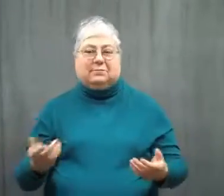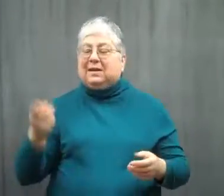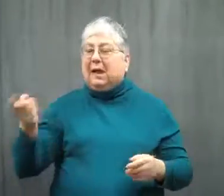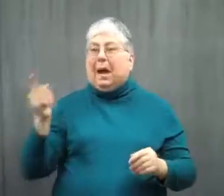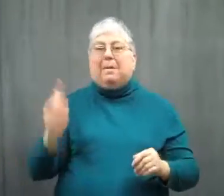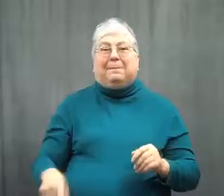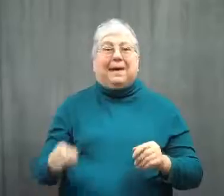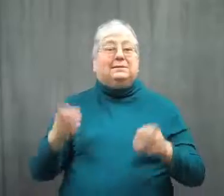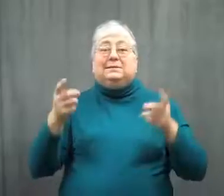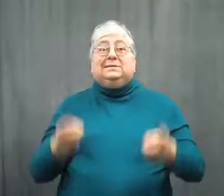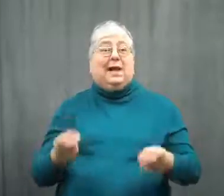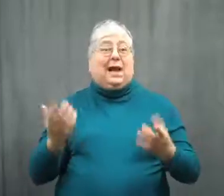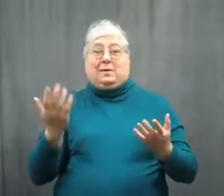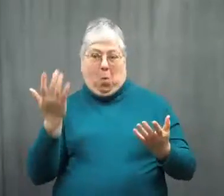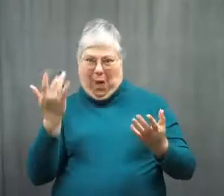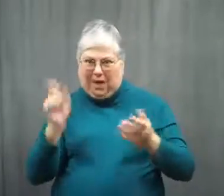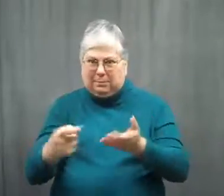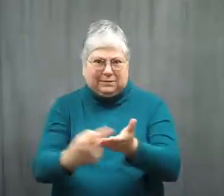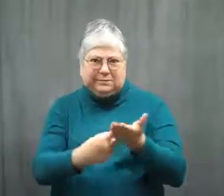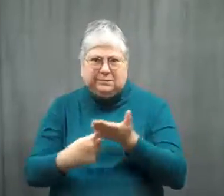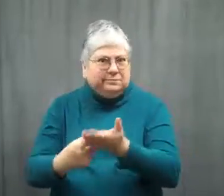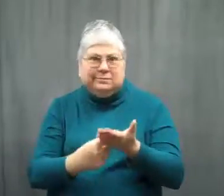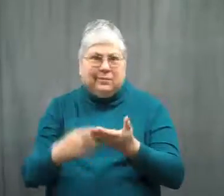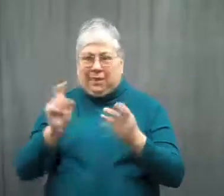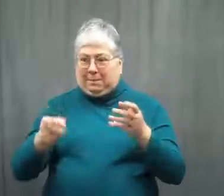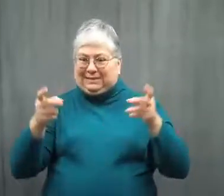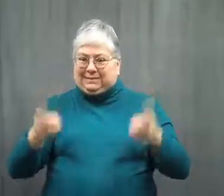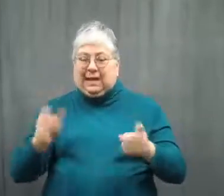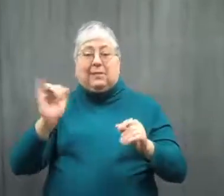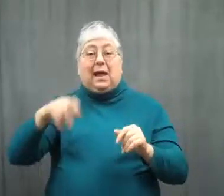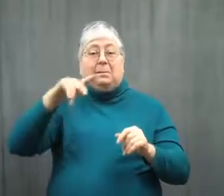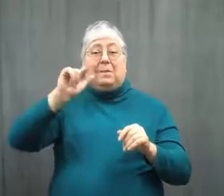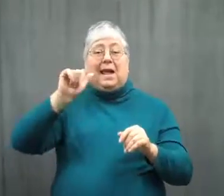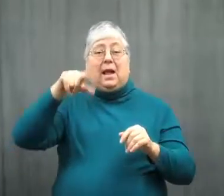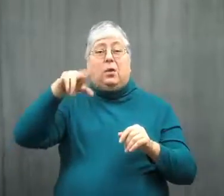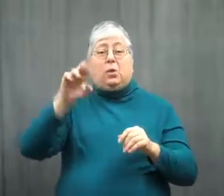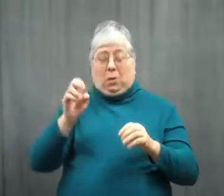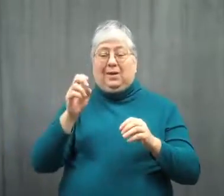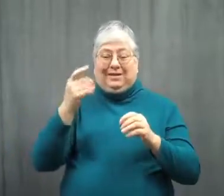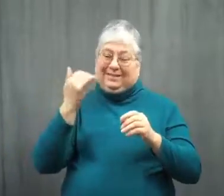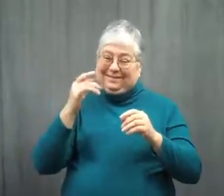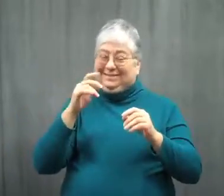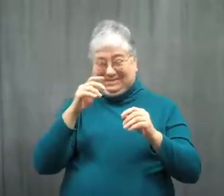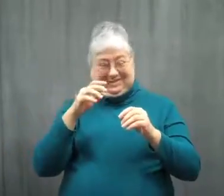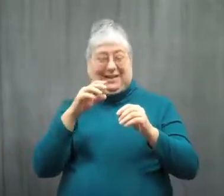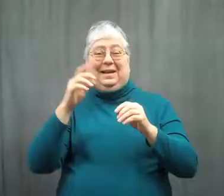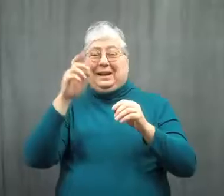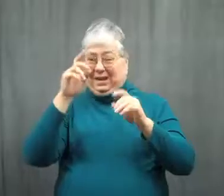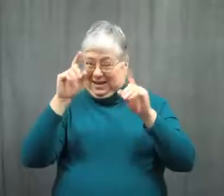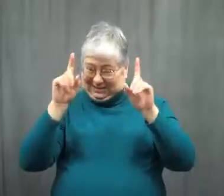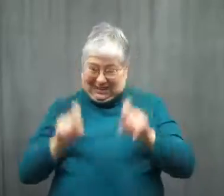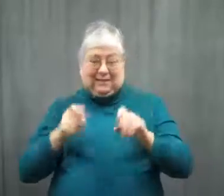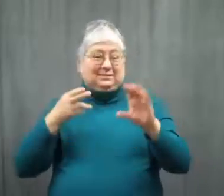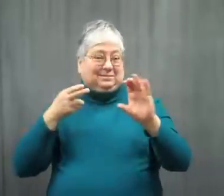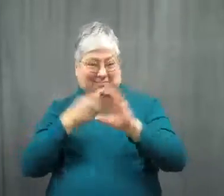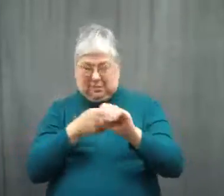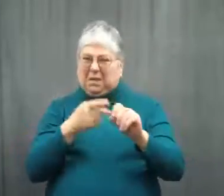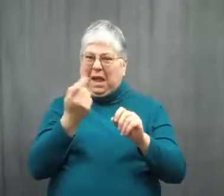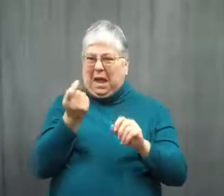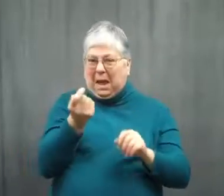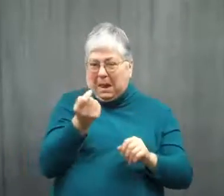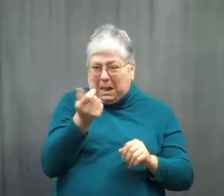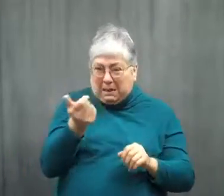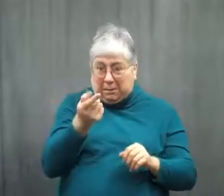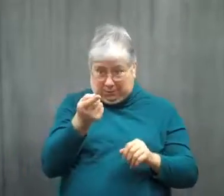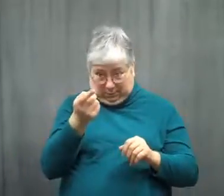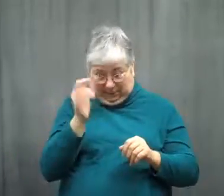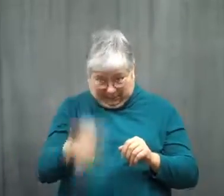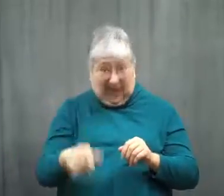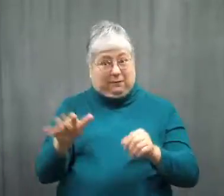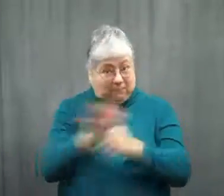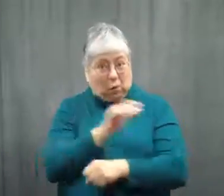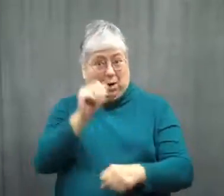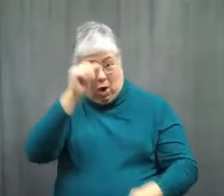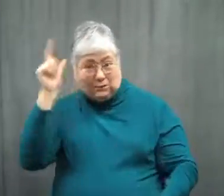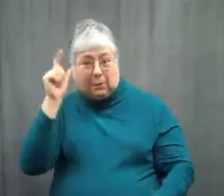It has to be decided how much plaque actually constitutes Alzheimer's.